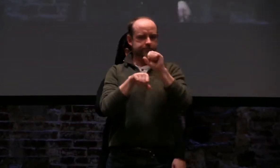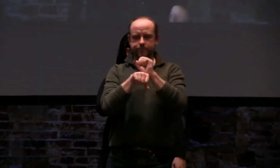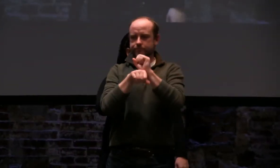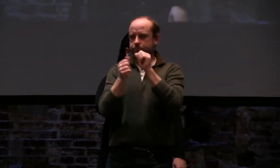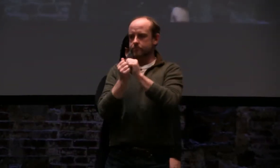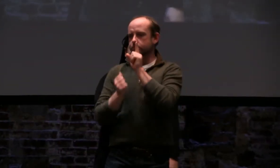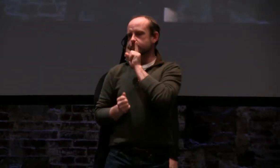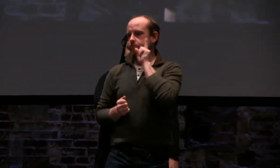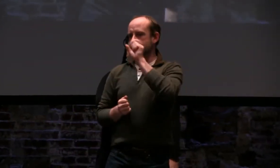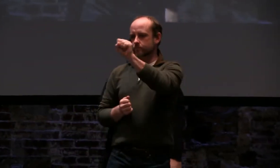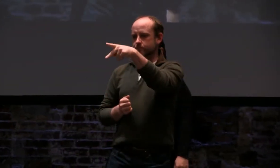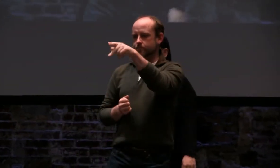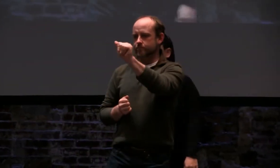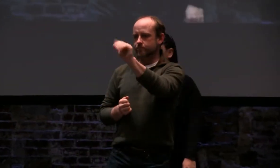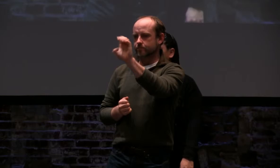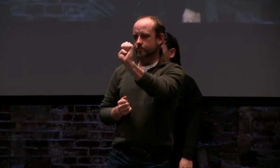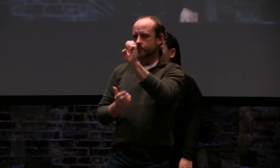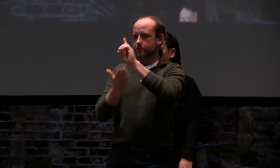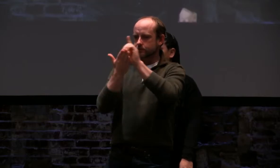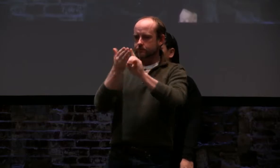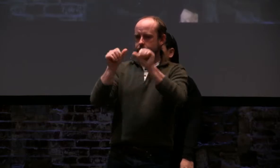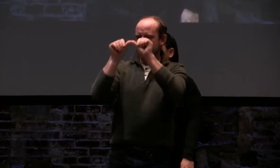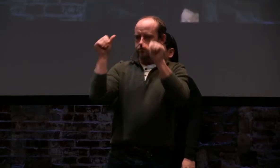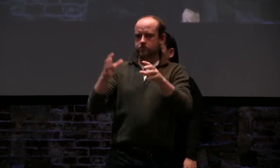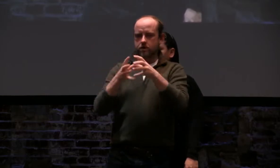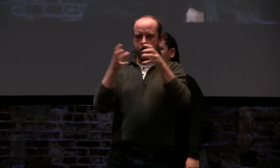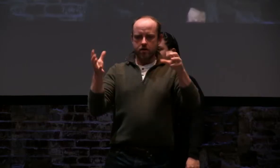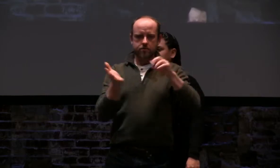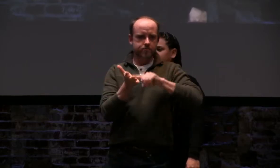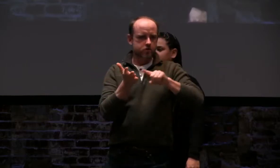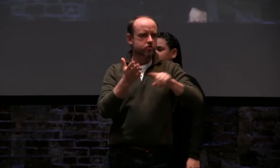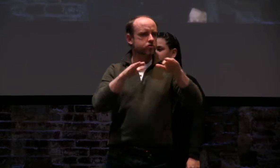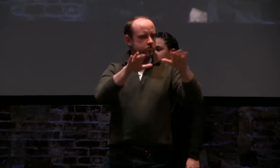Just a final comment about our group.